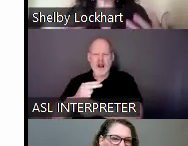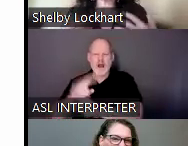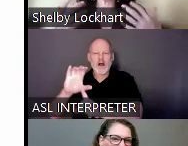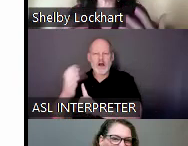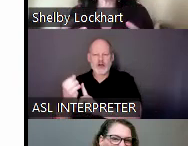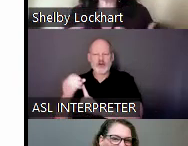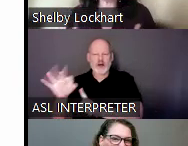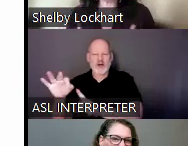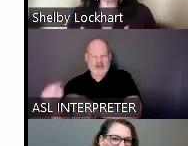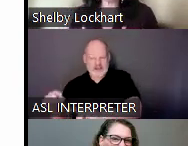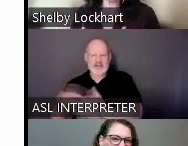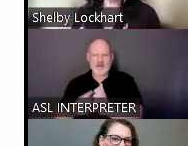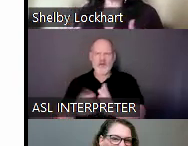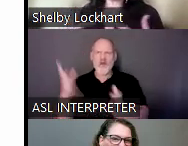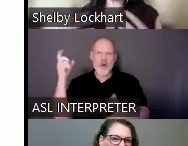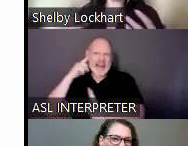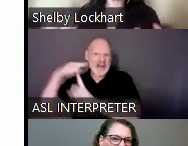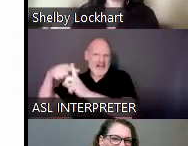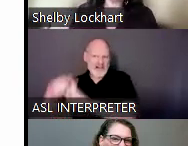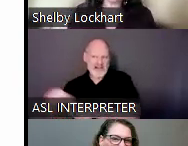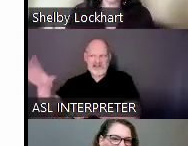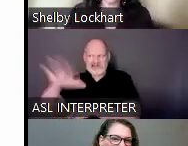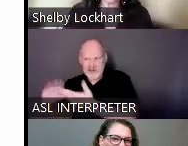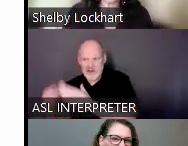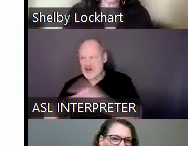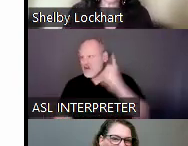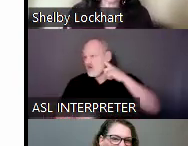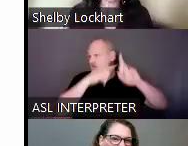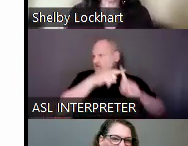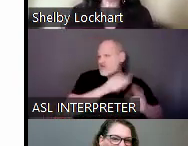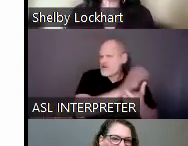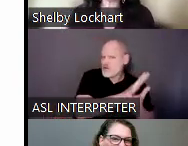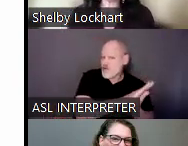the school, the community. There's value in being present at school. The students see